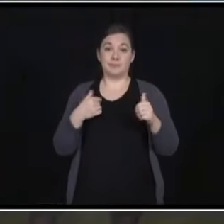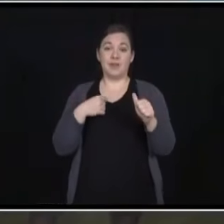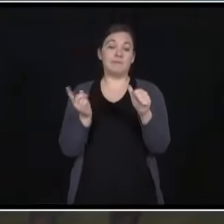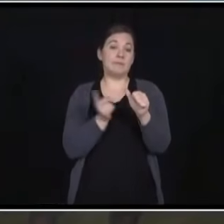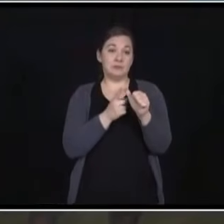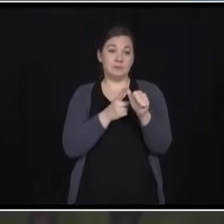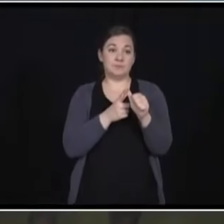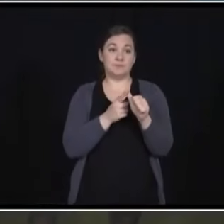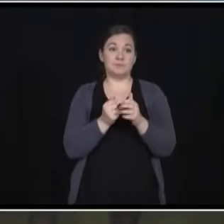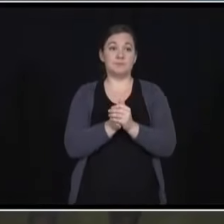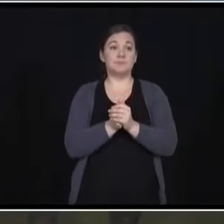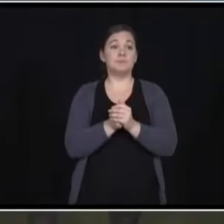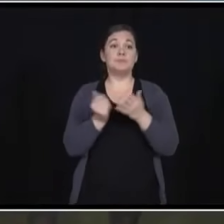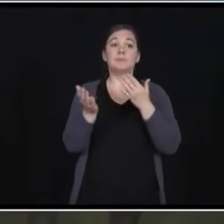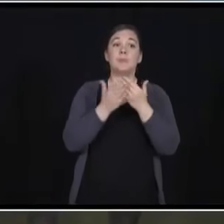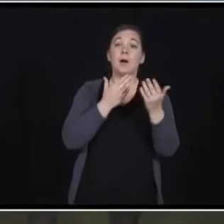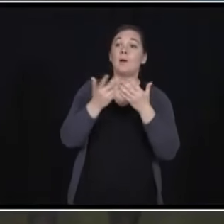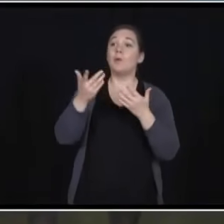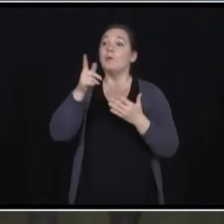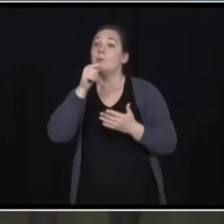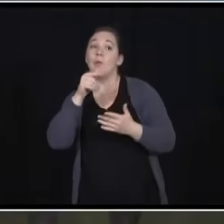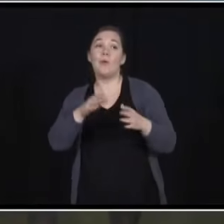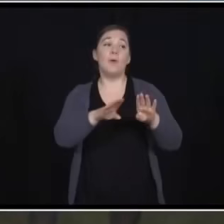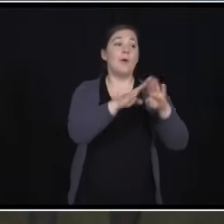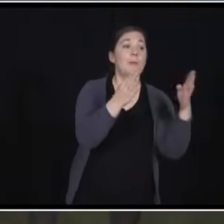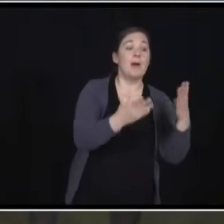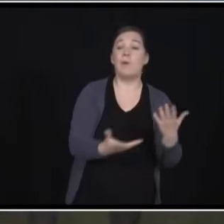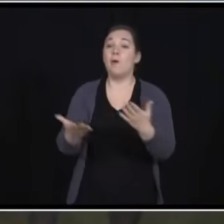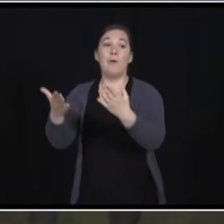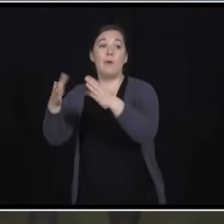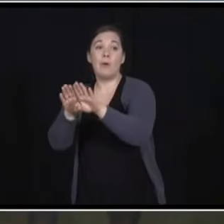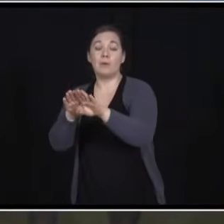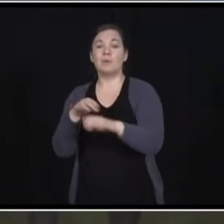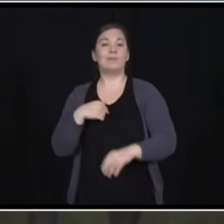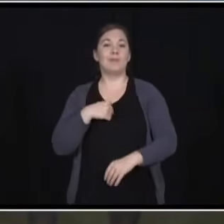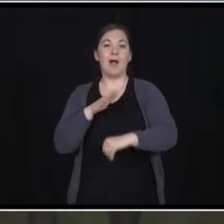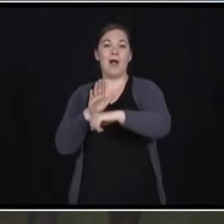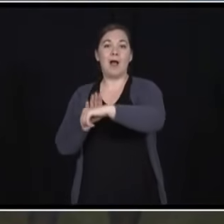First I want to start by saying regardless the advice we have for everybody